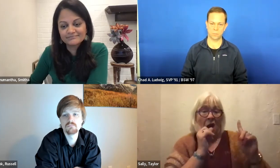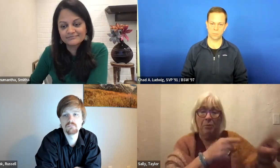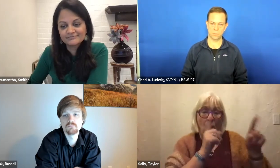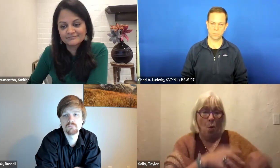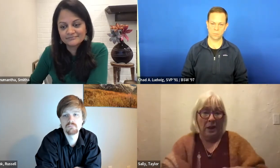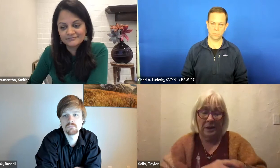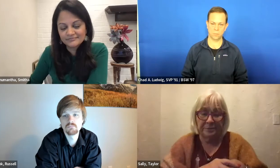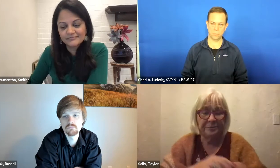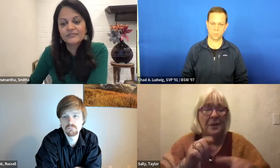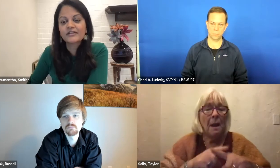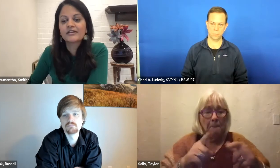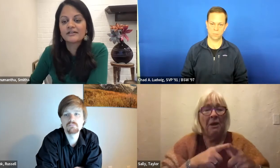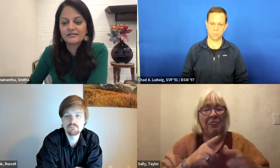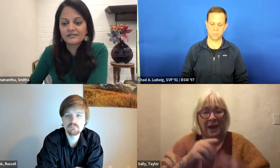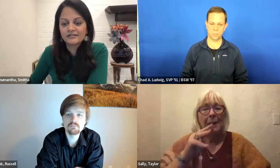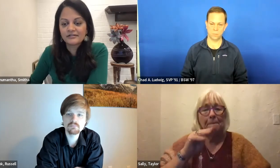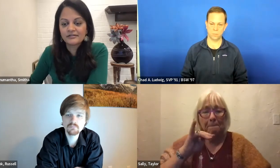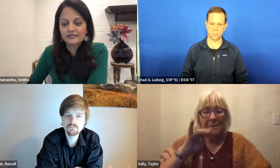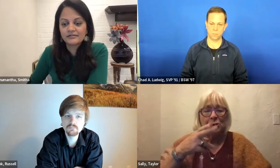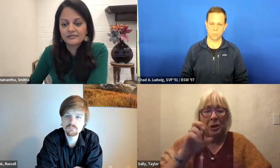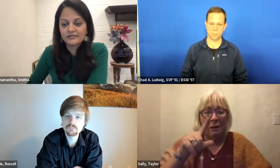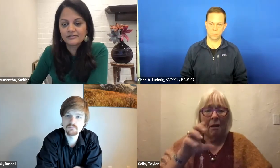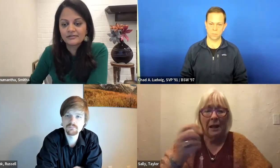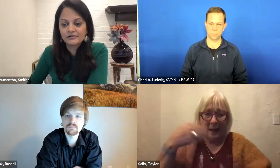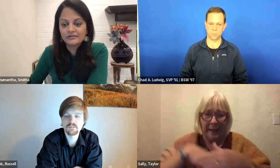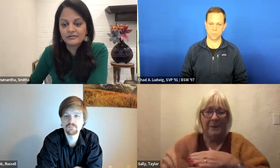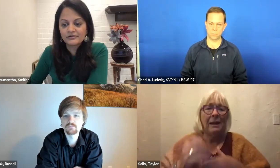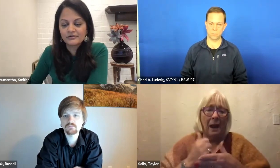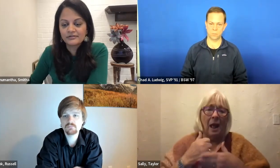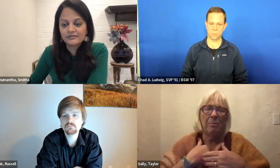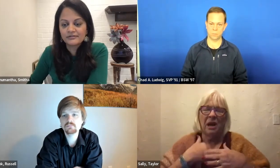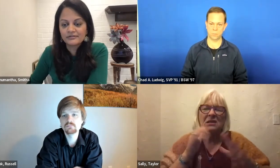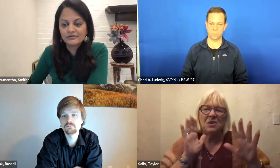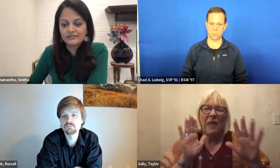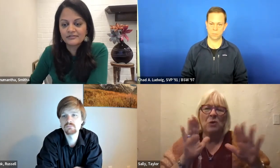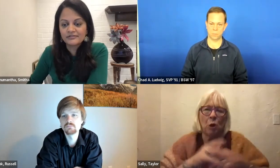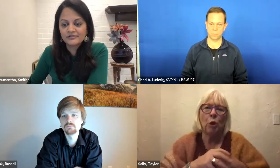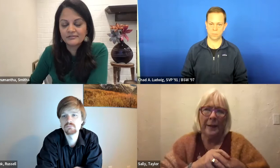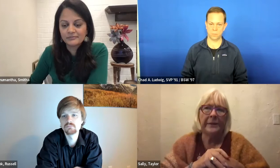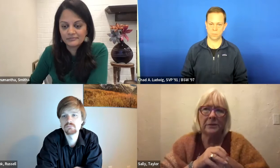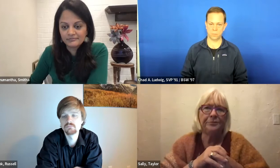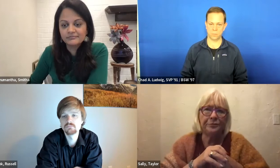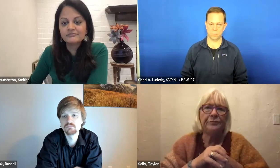couldn't express himself anymore, so he stopped going, and then Michelle, who is the nurse, came in.